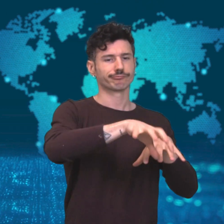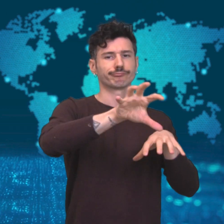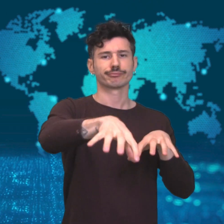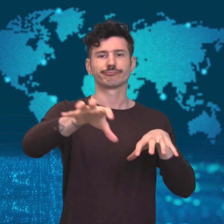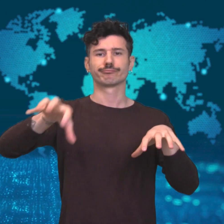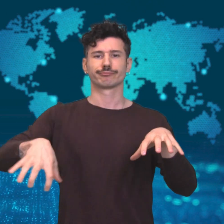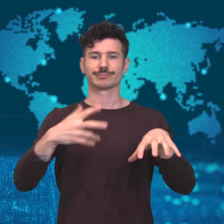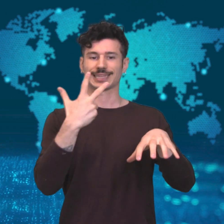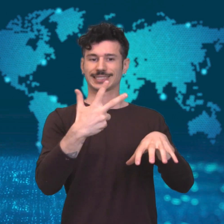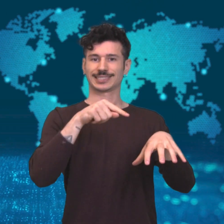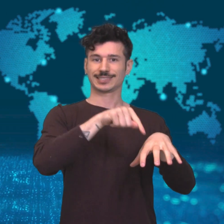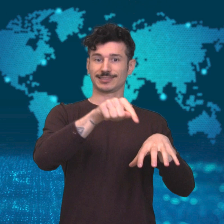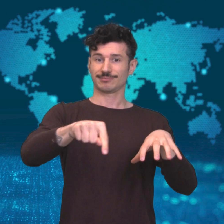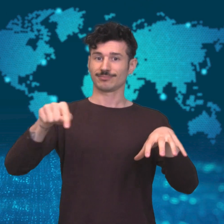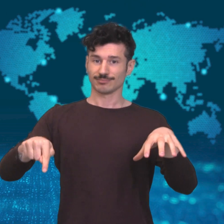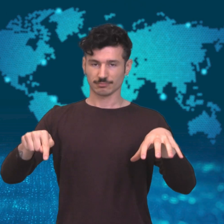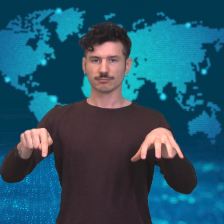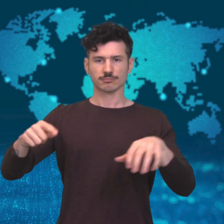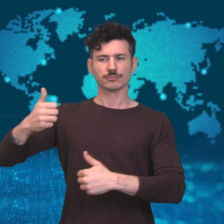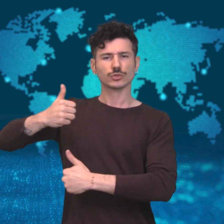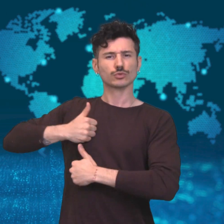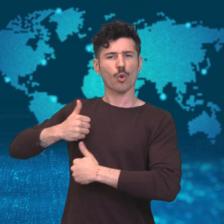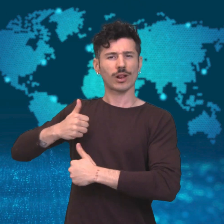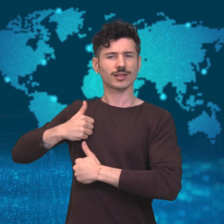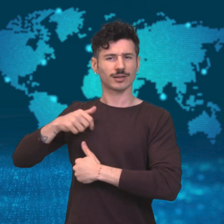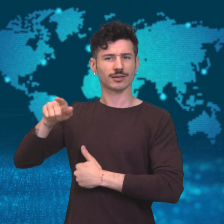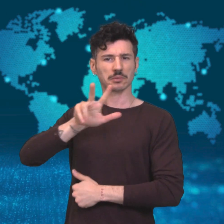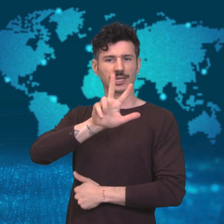environmental officials and police.